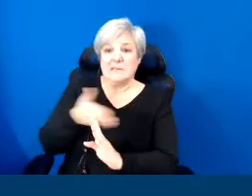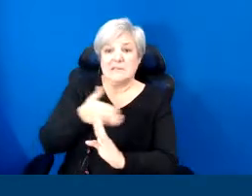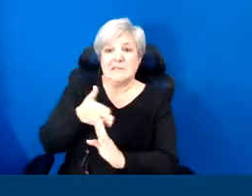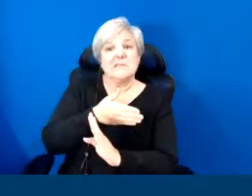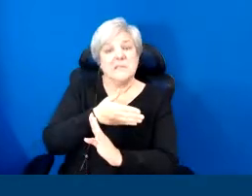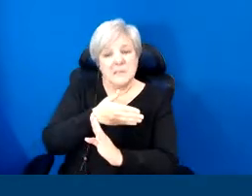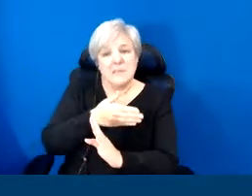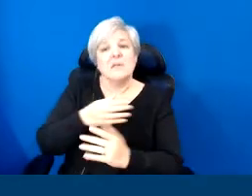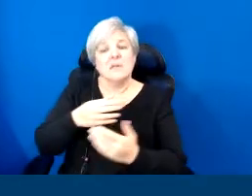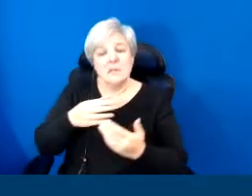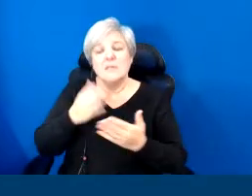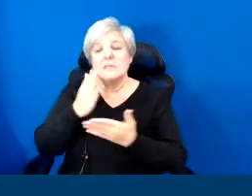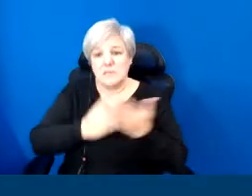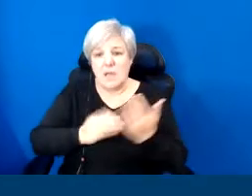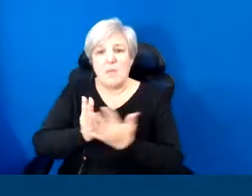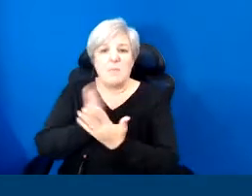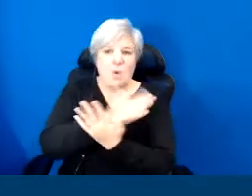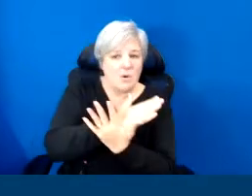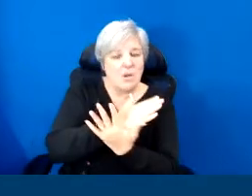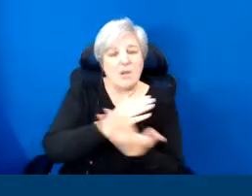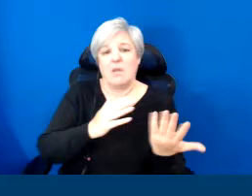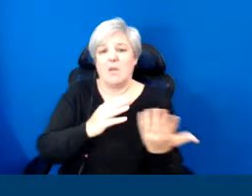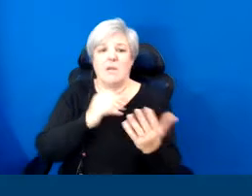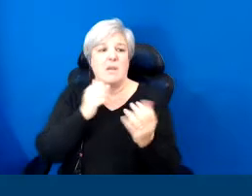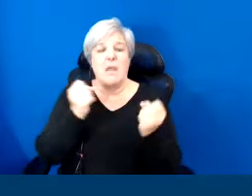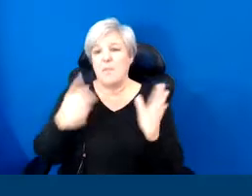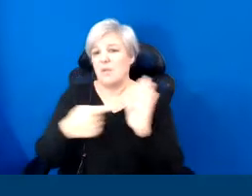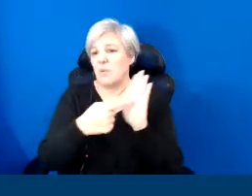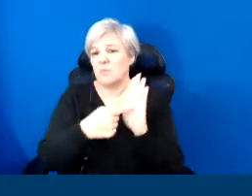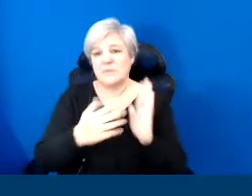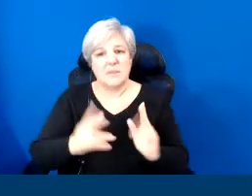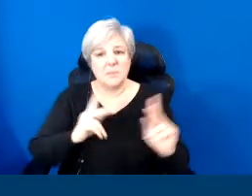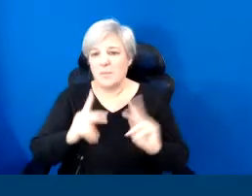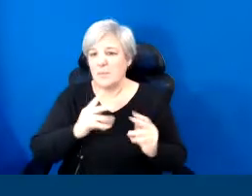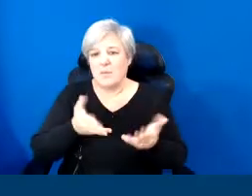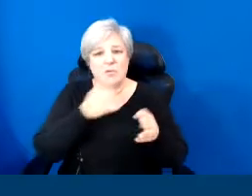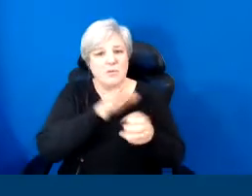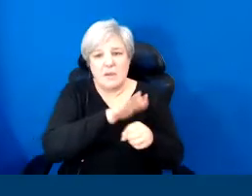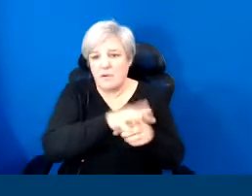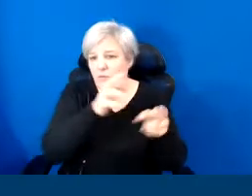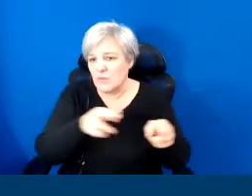among marginalized and underrepresented populations that exacerbated the effects of the pandemic.